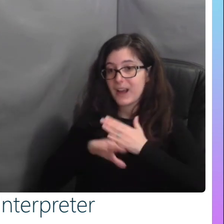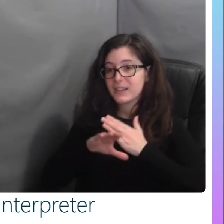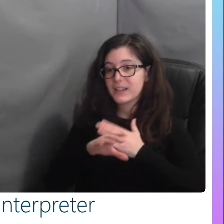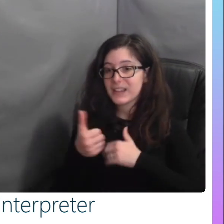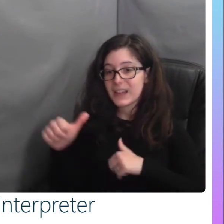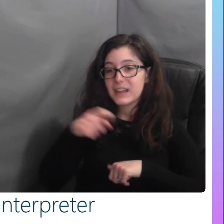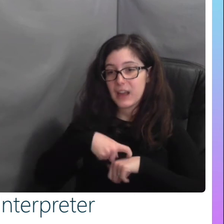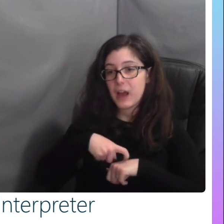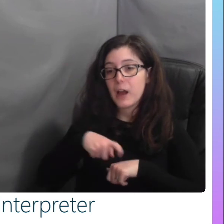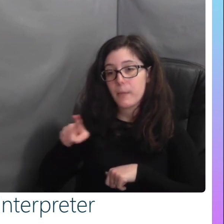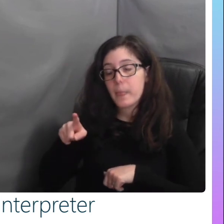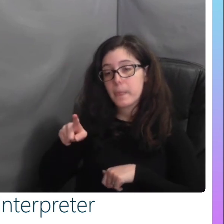Great, thanks Eve.